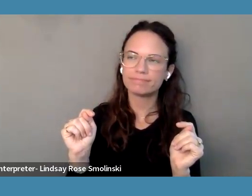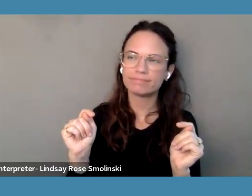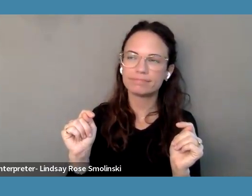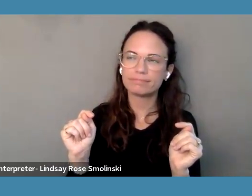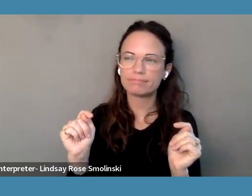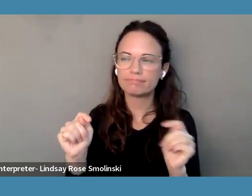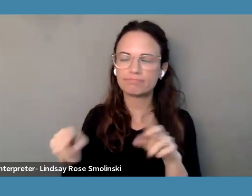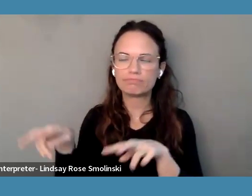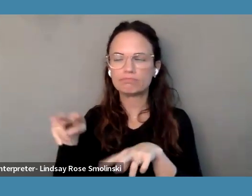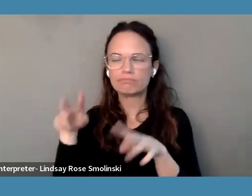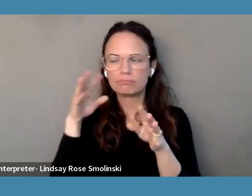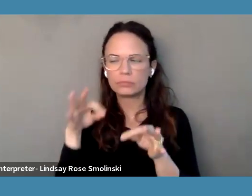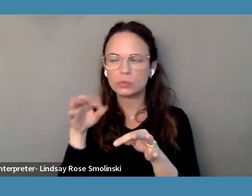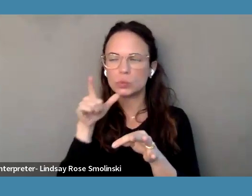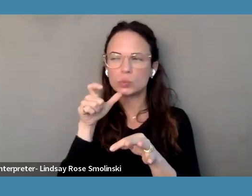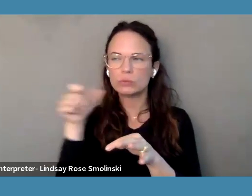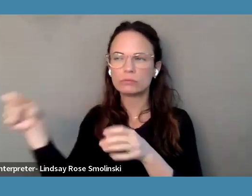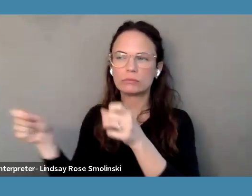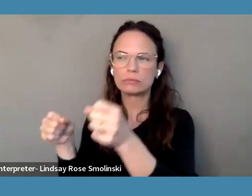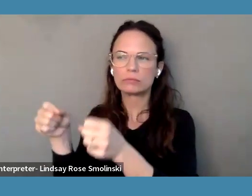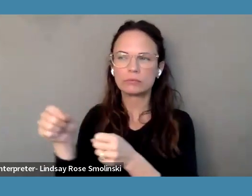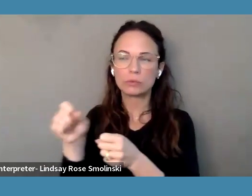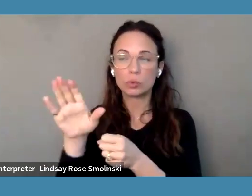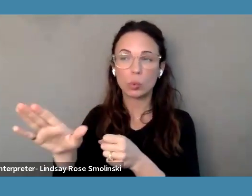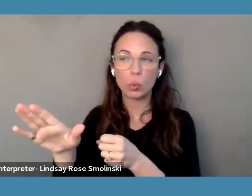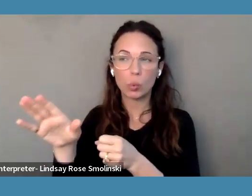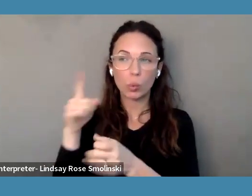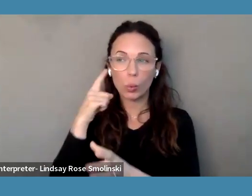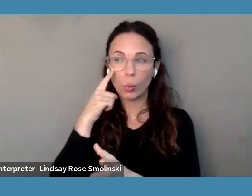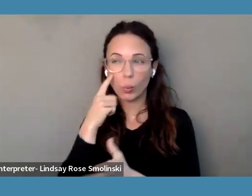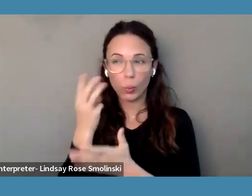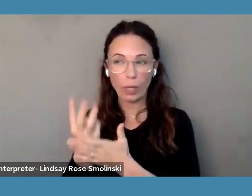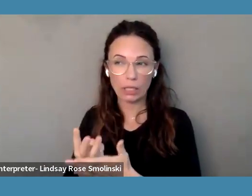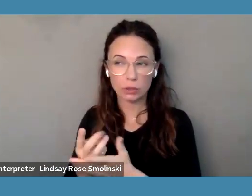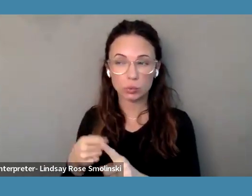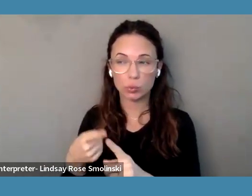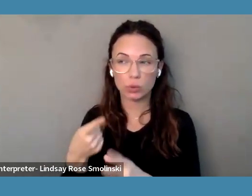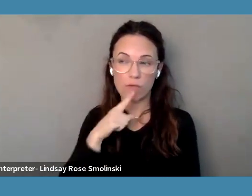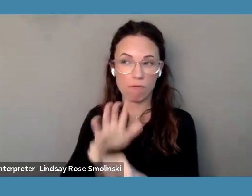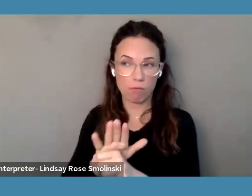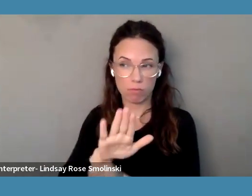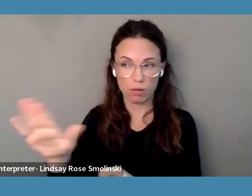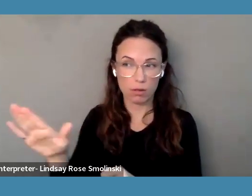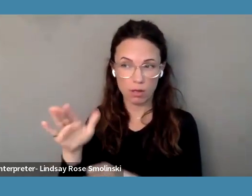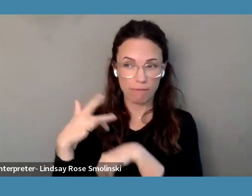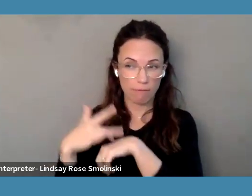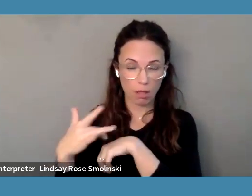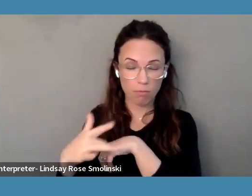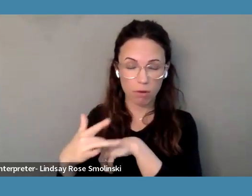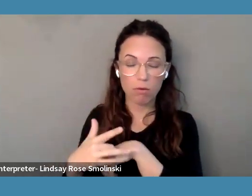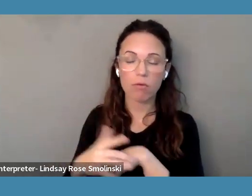who those essential witnesses are and confer with them about their availability is something